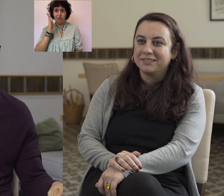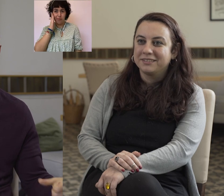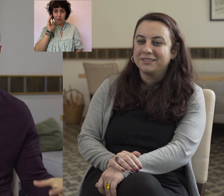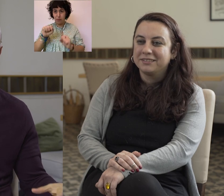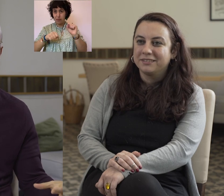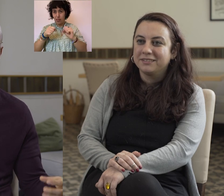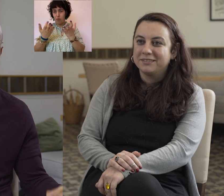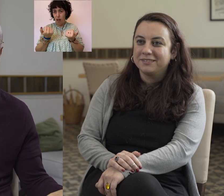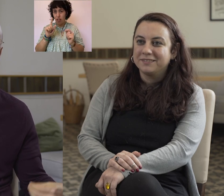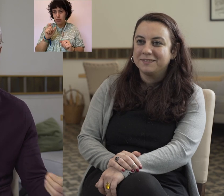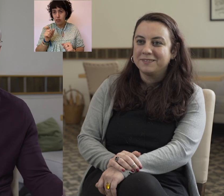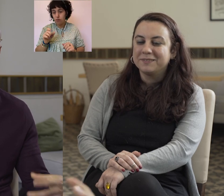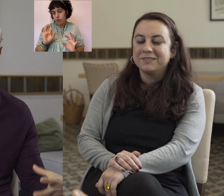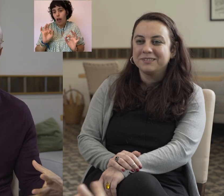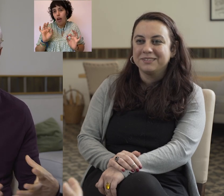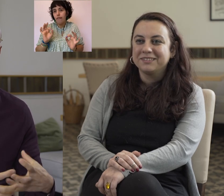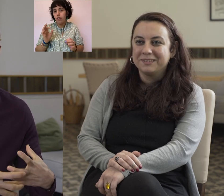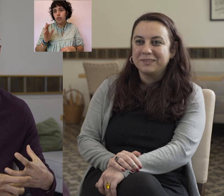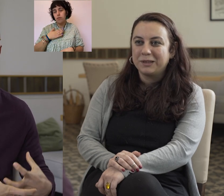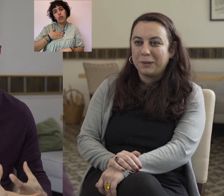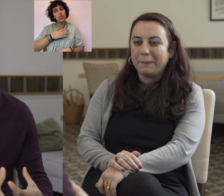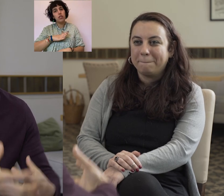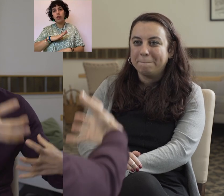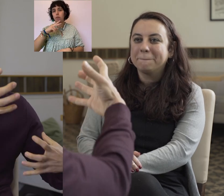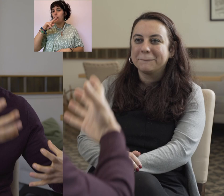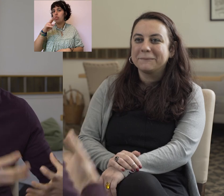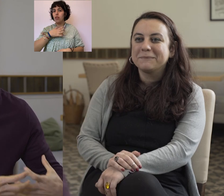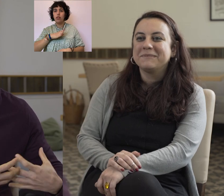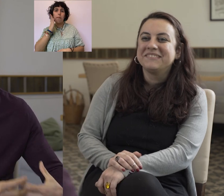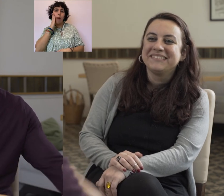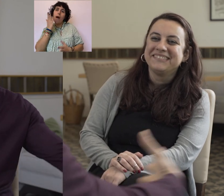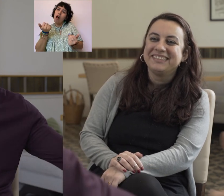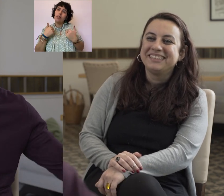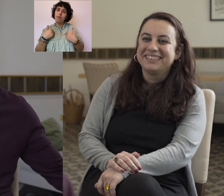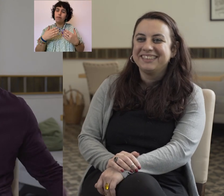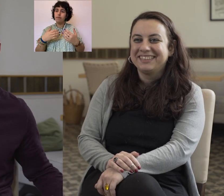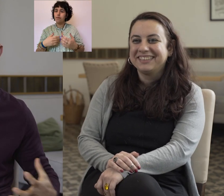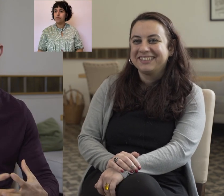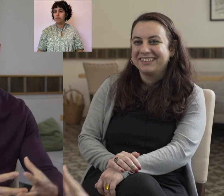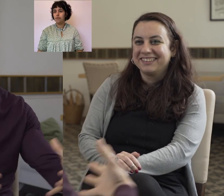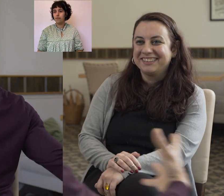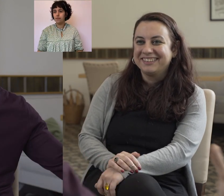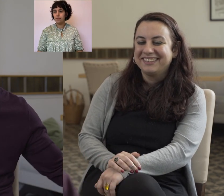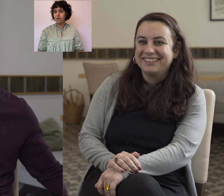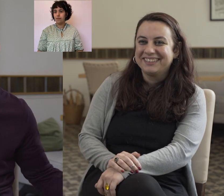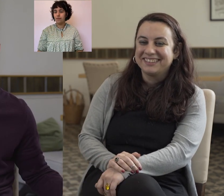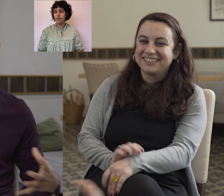Because when I ride that bike, I have the thing that I ride with that pink.